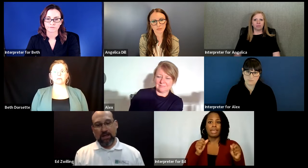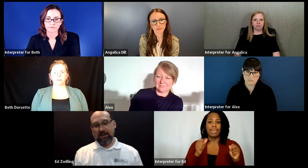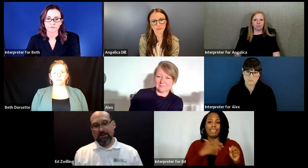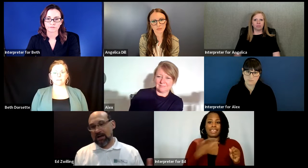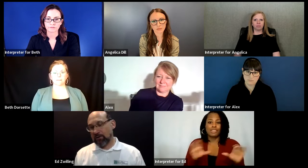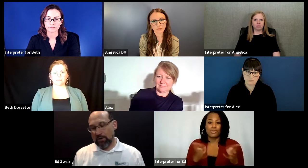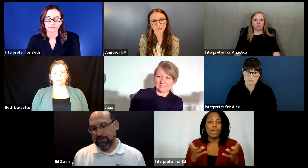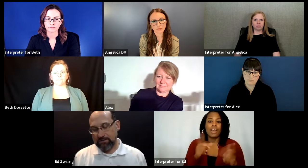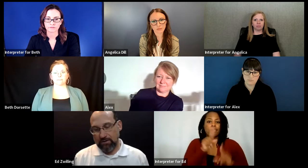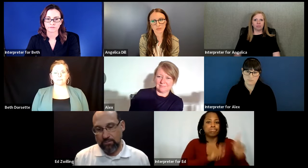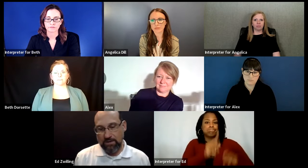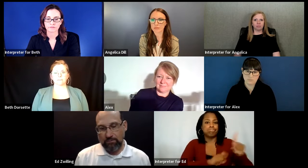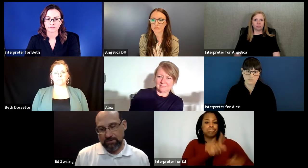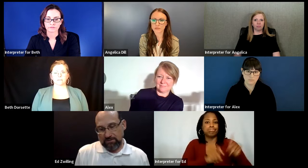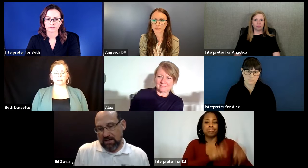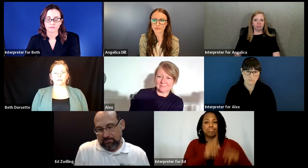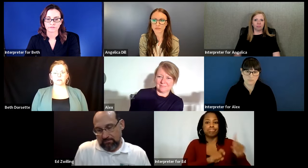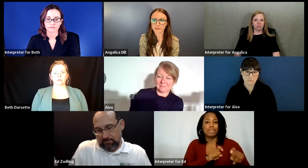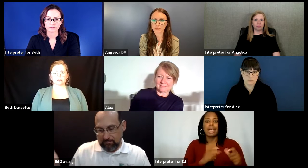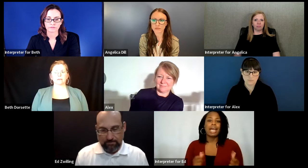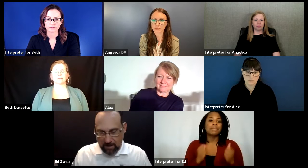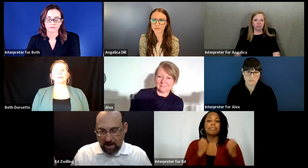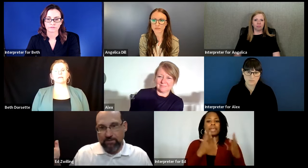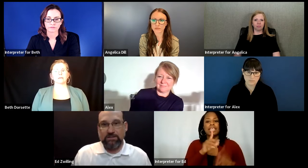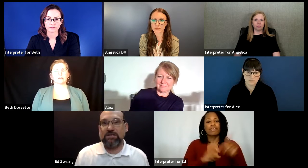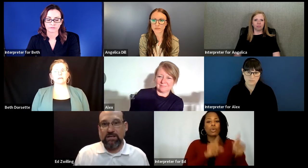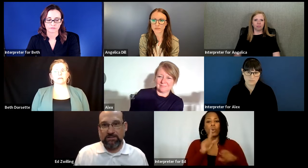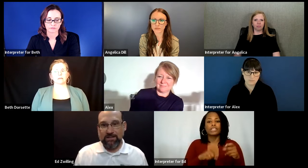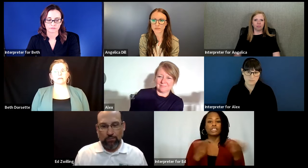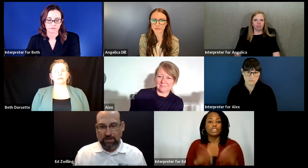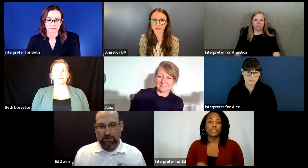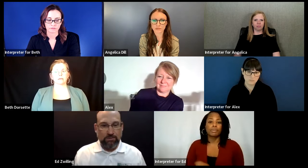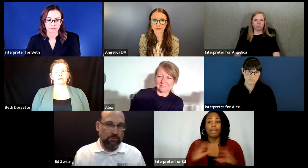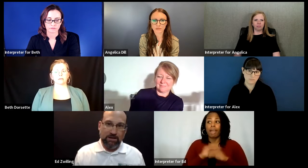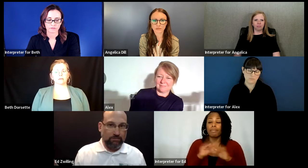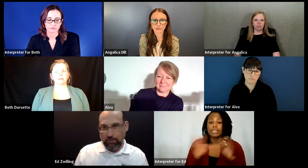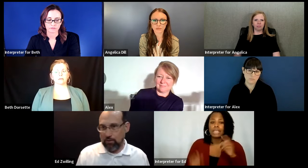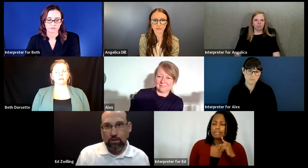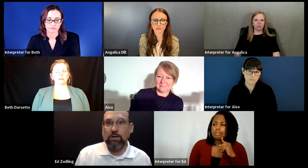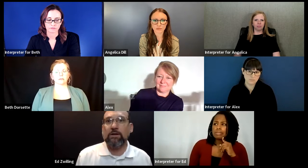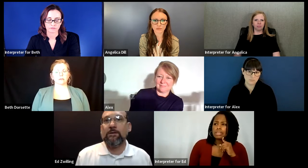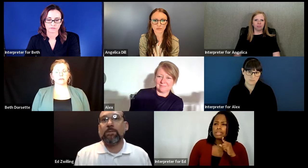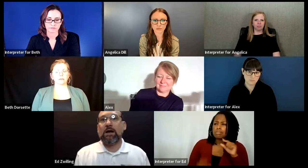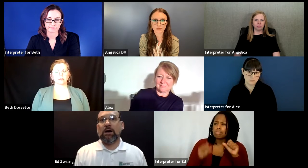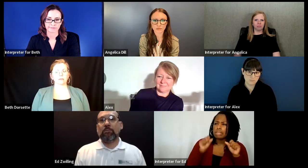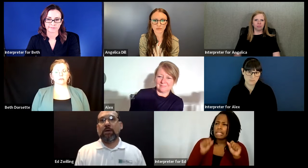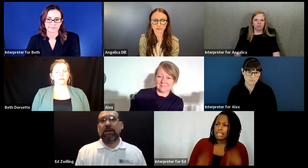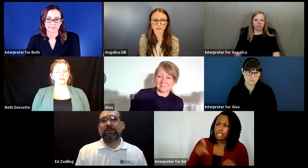And a lot of the questions are going to be just like obvious things like well can you even make a phone call.